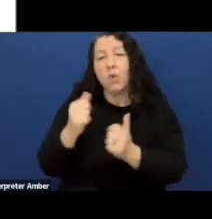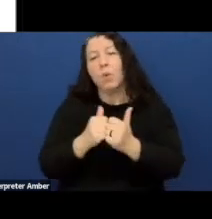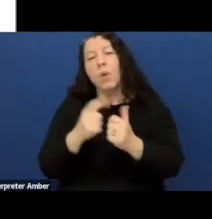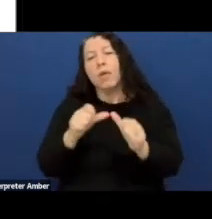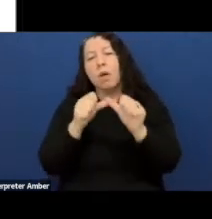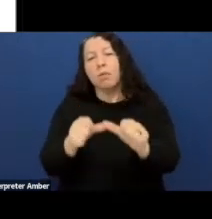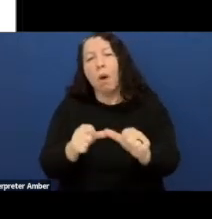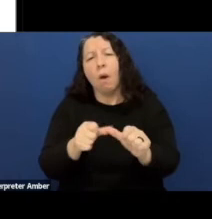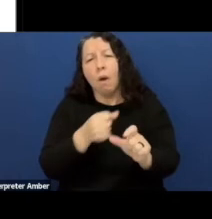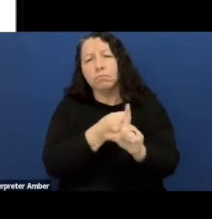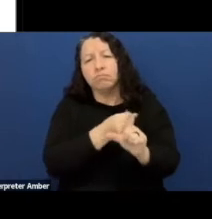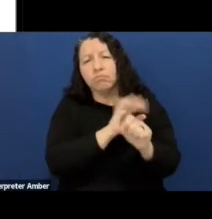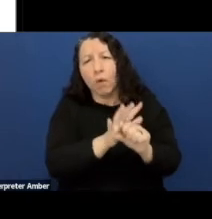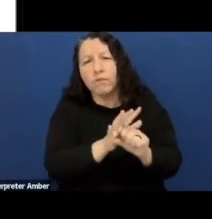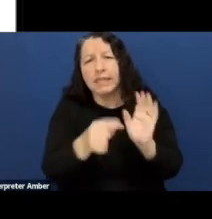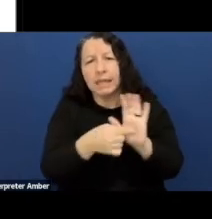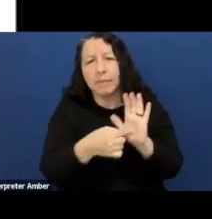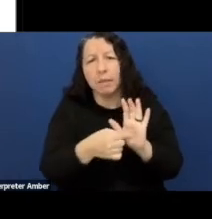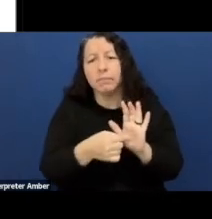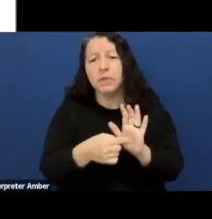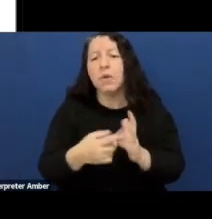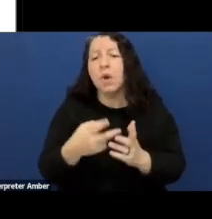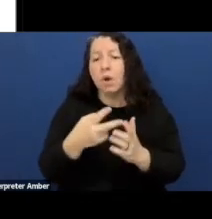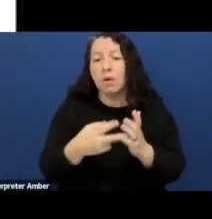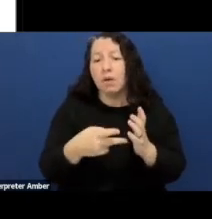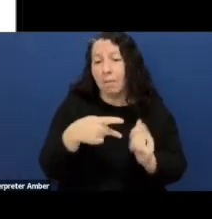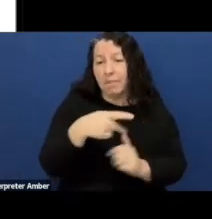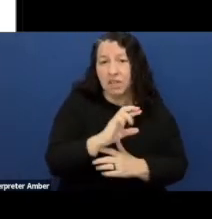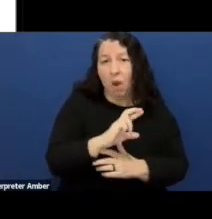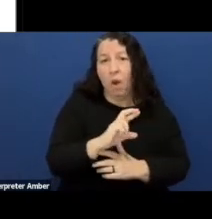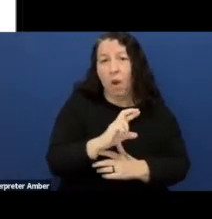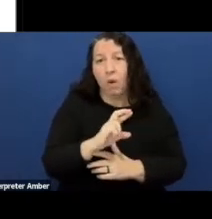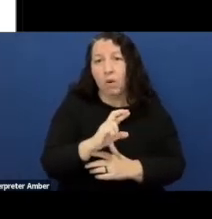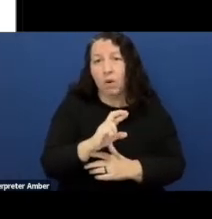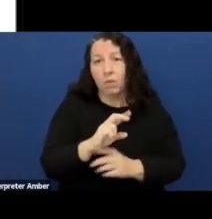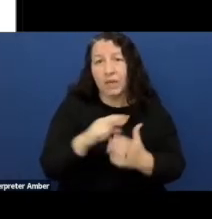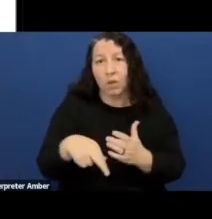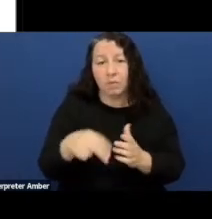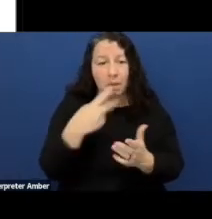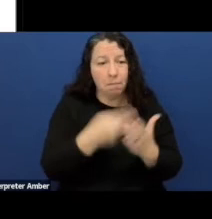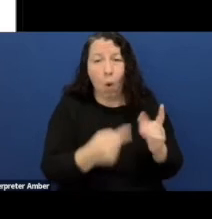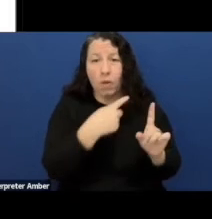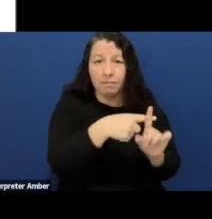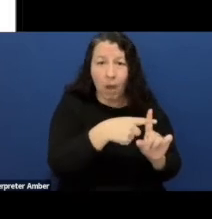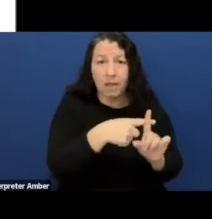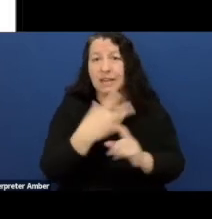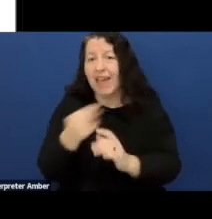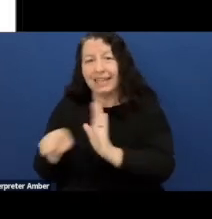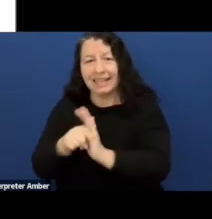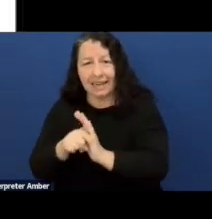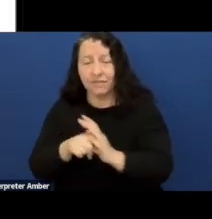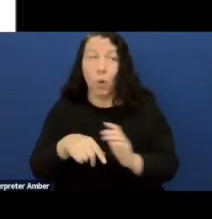we included everyone who had Long COVID symptoms, both who had PCR test results come out negative